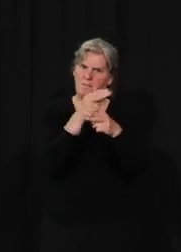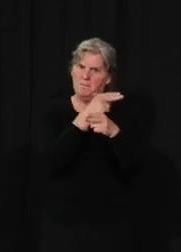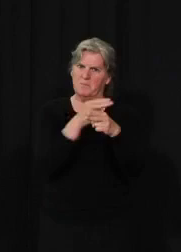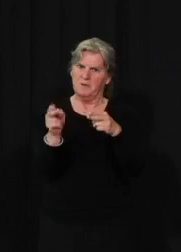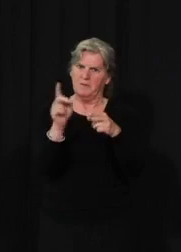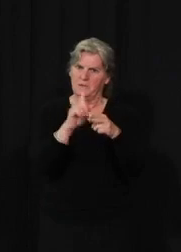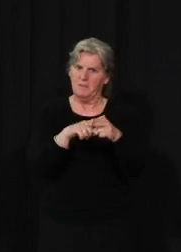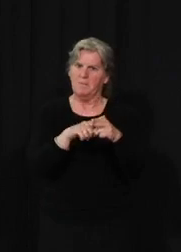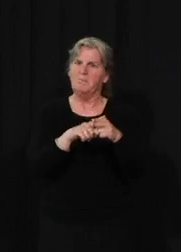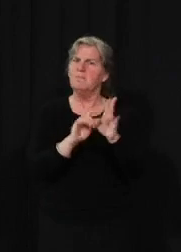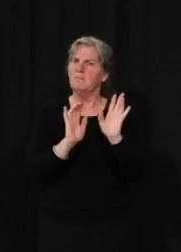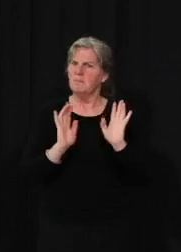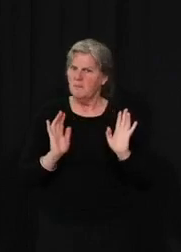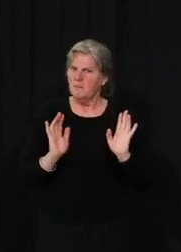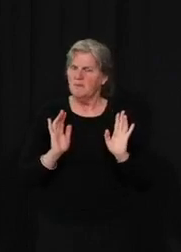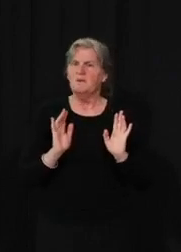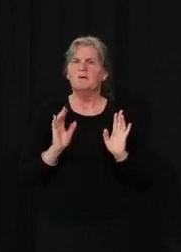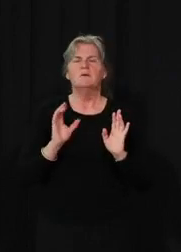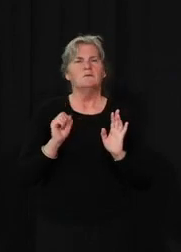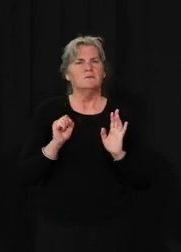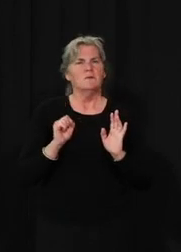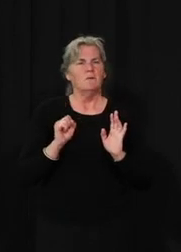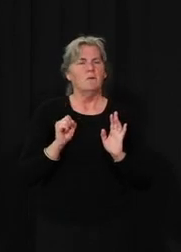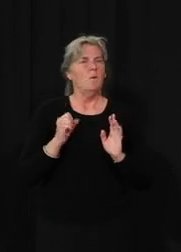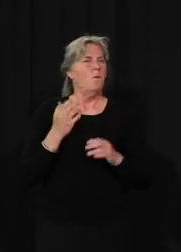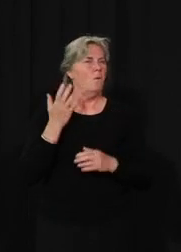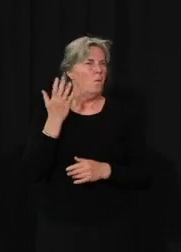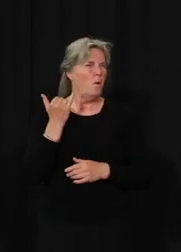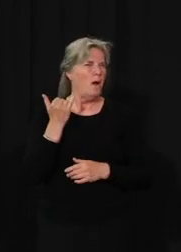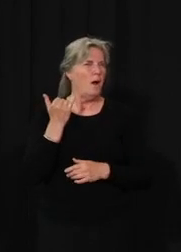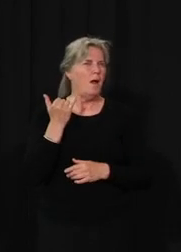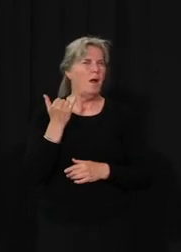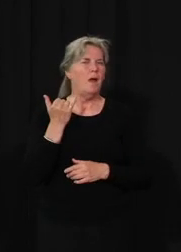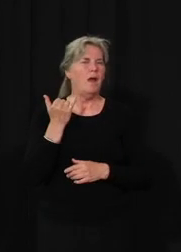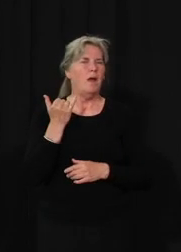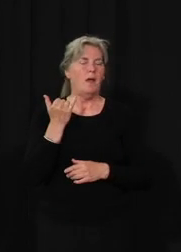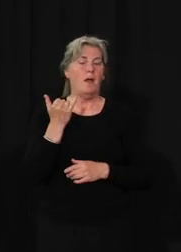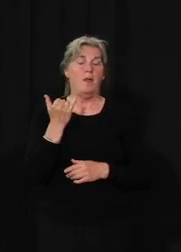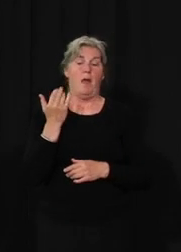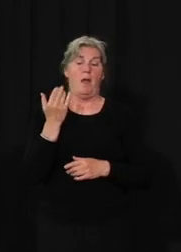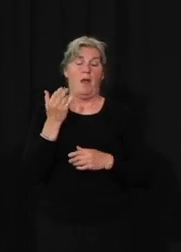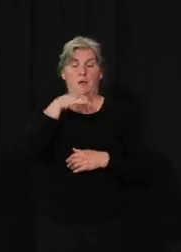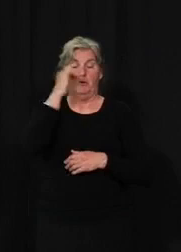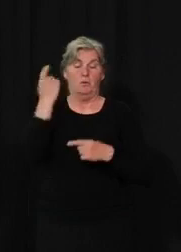temporary, and recognizing, as I have said before, that border closures are not a sustainable